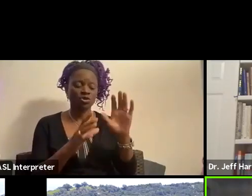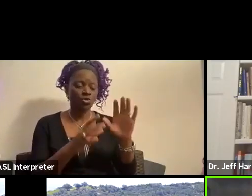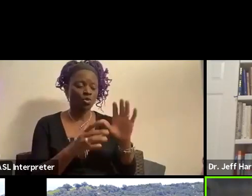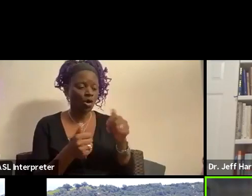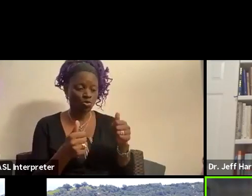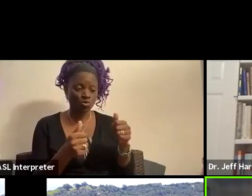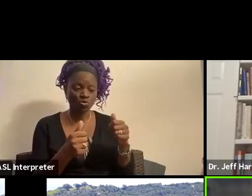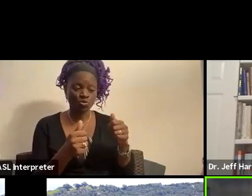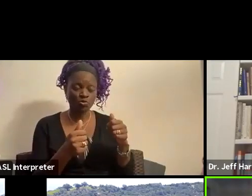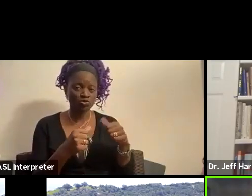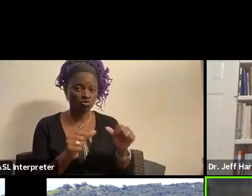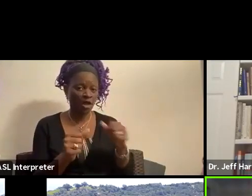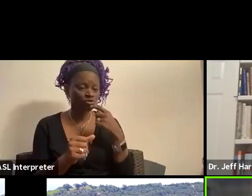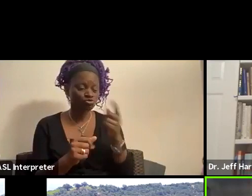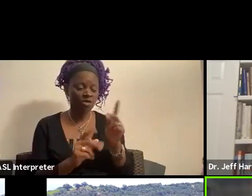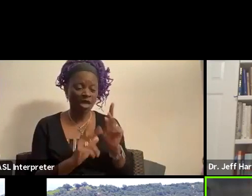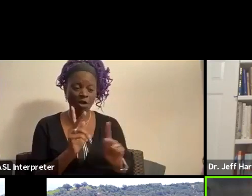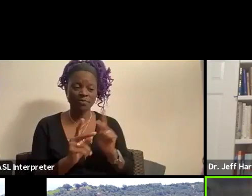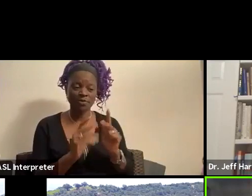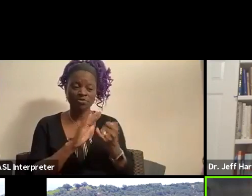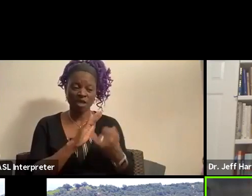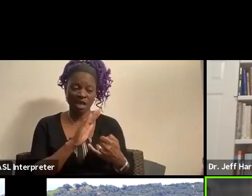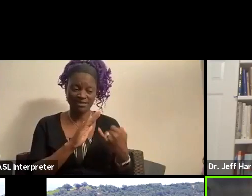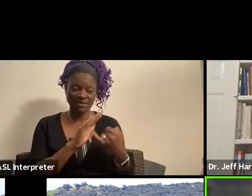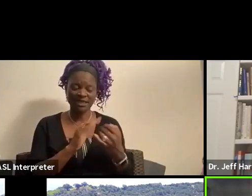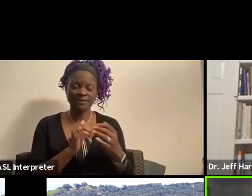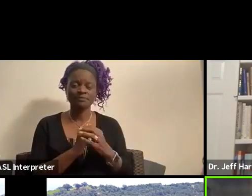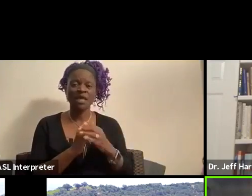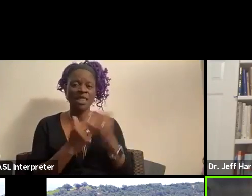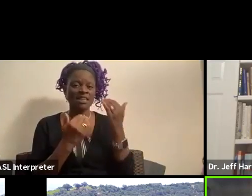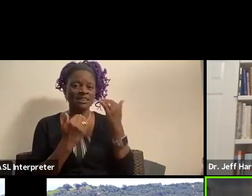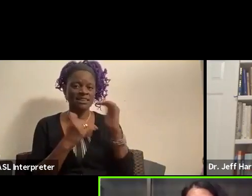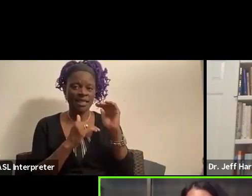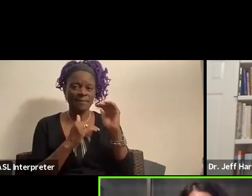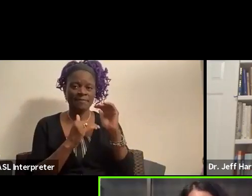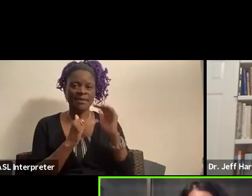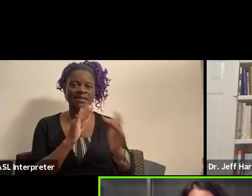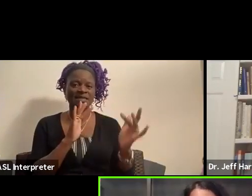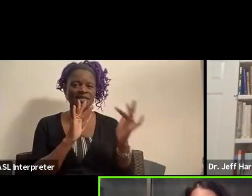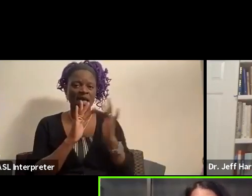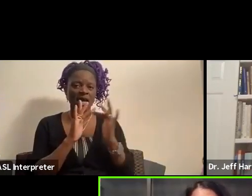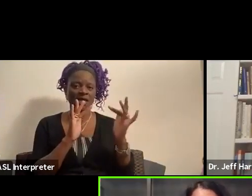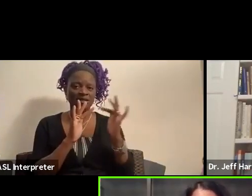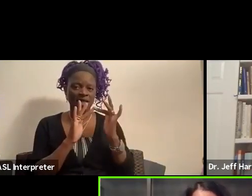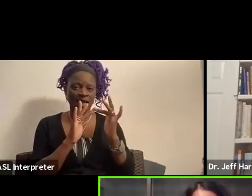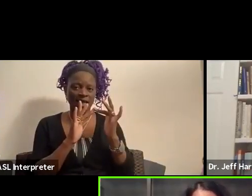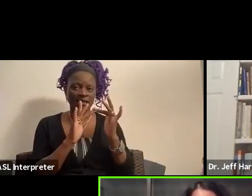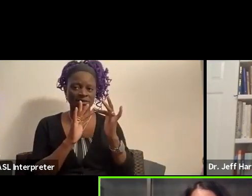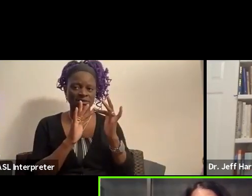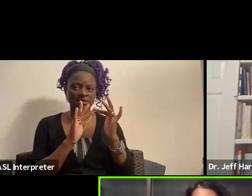We're also trying to elicit contacts from every case to tell them the quarantine and to get those folks tested.